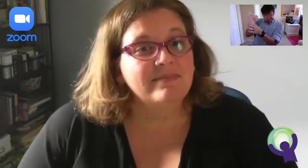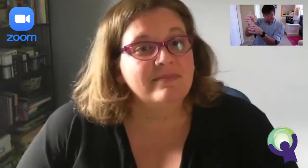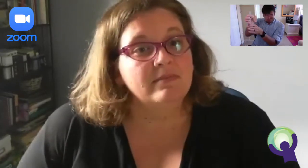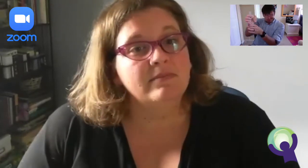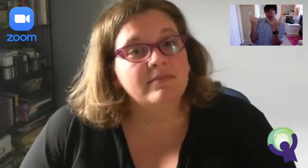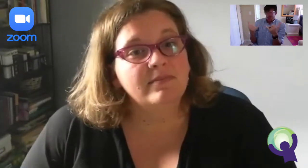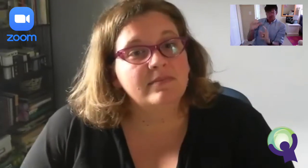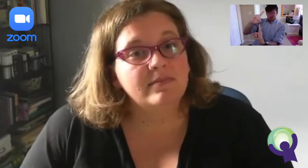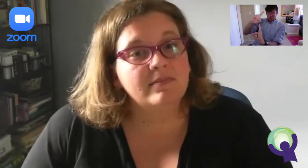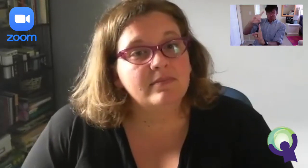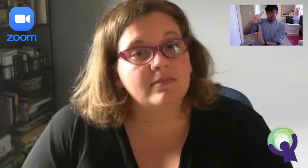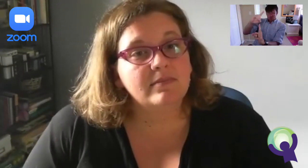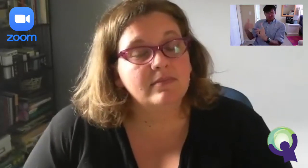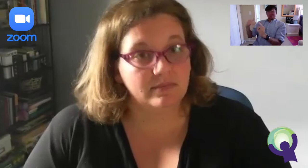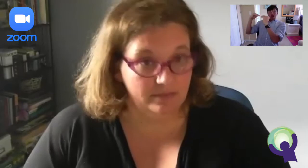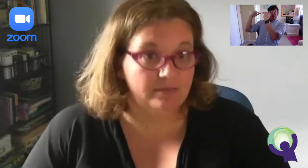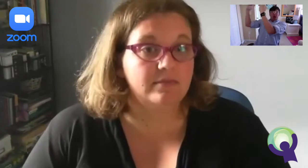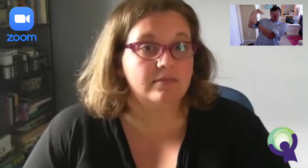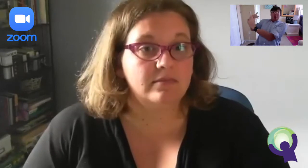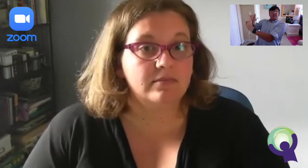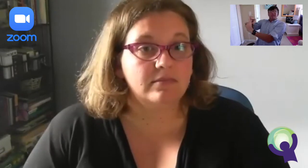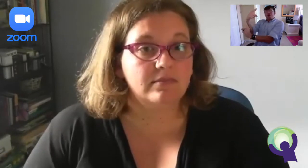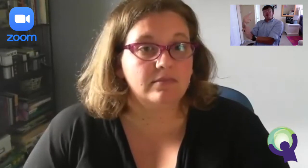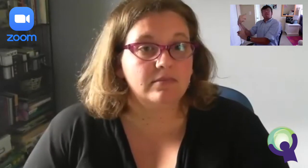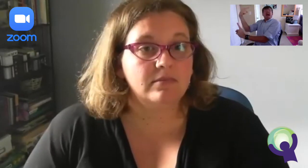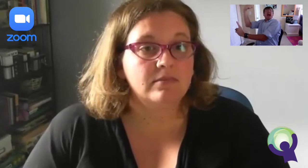I'm curious though, so in your profession, your work with ODHH